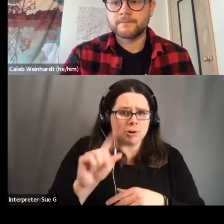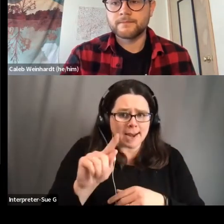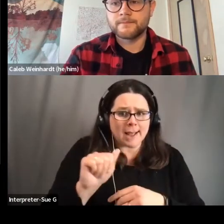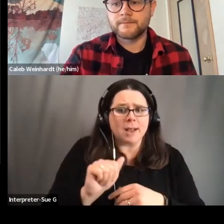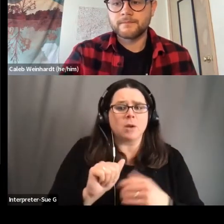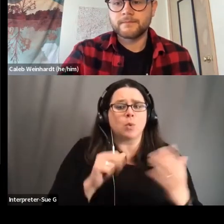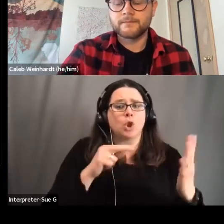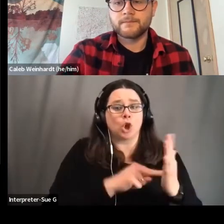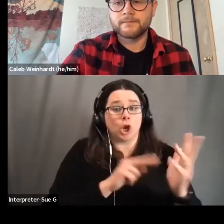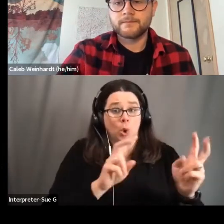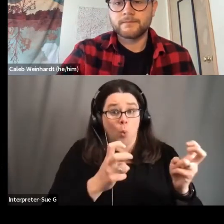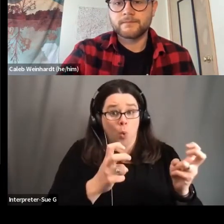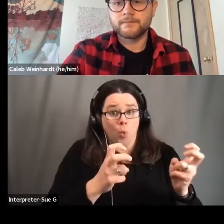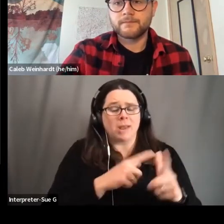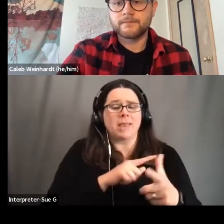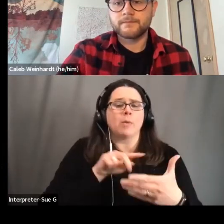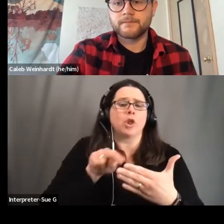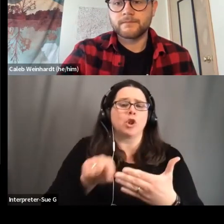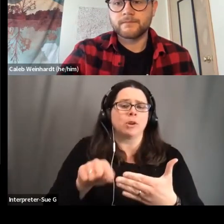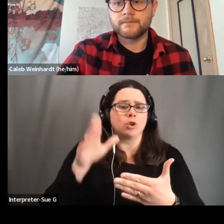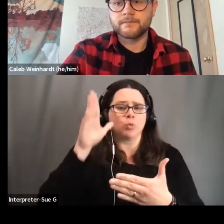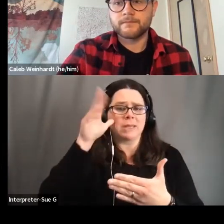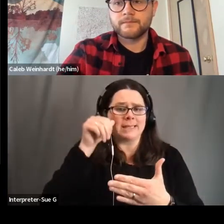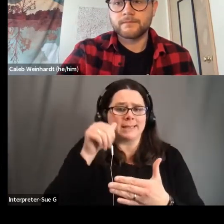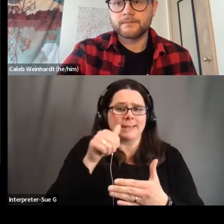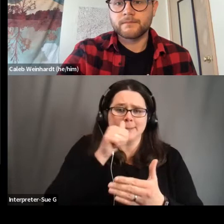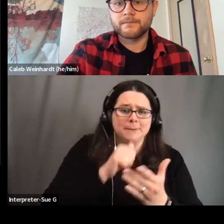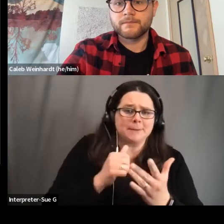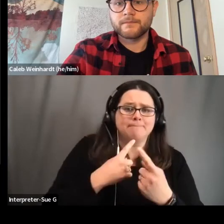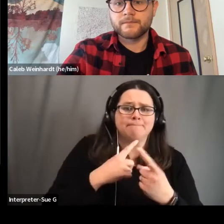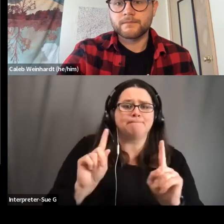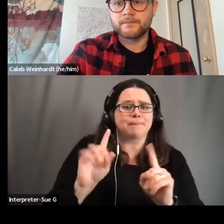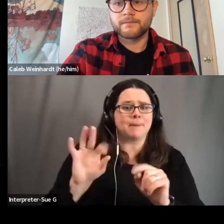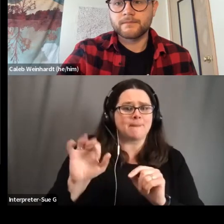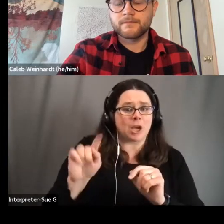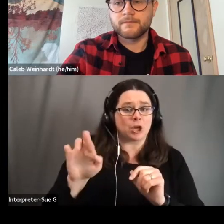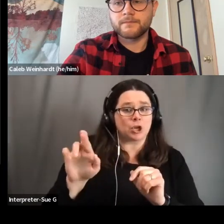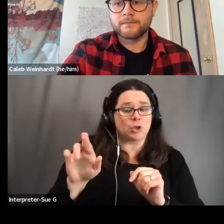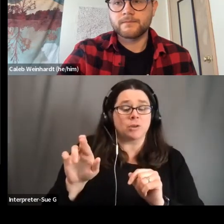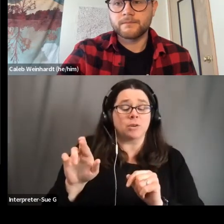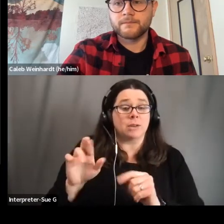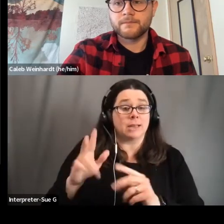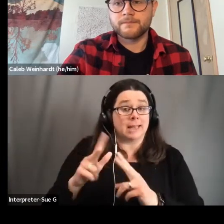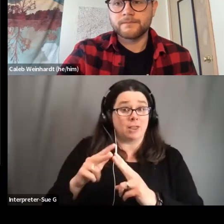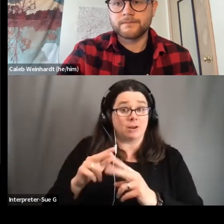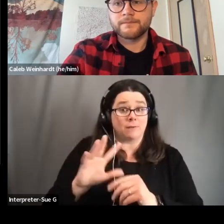and then we're gonna look at a resilience factor. Either of trans folks or of the people around folks.